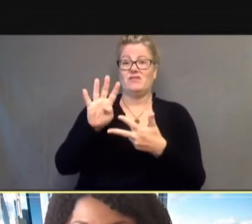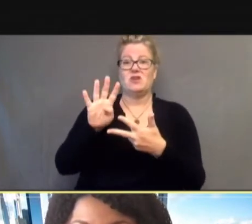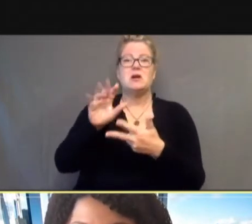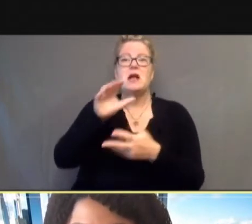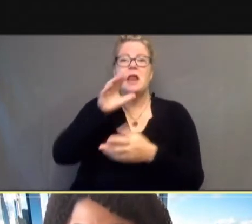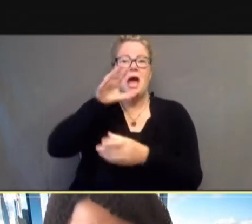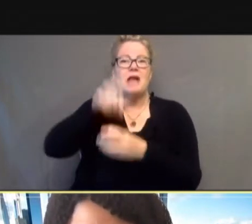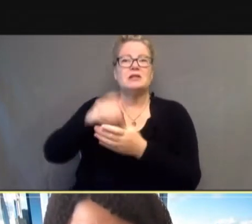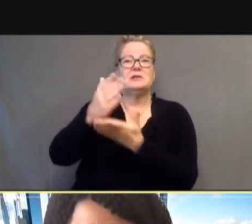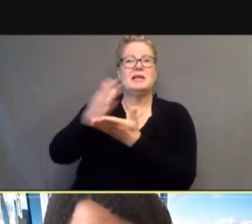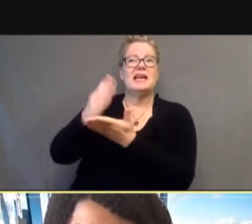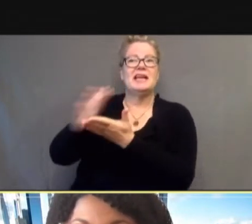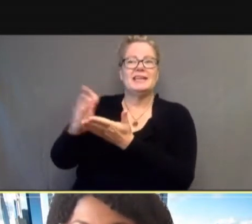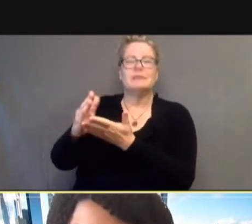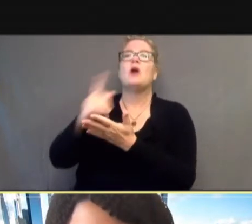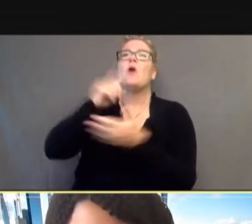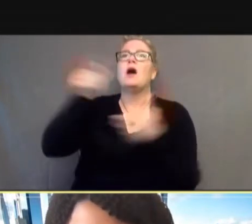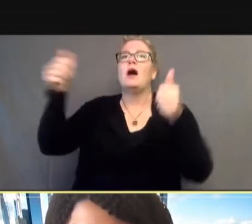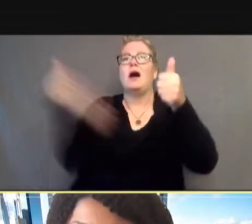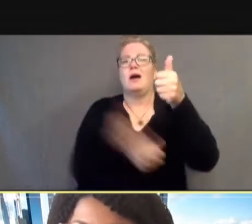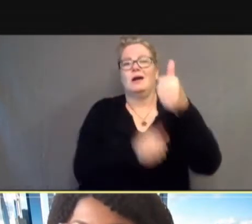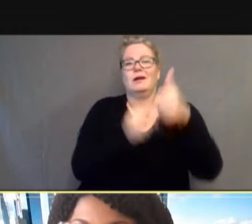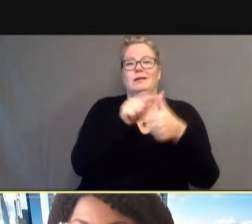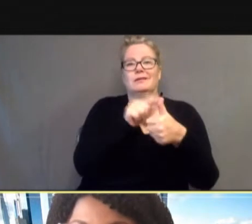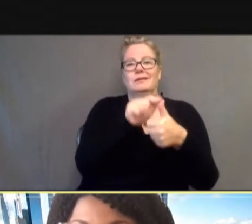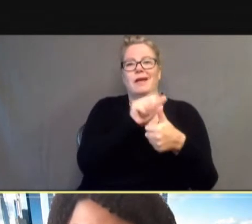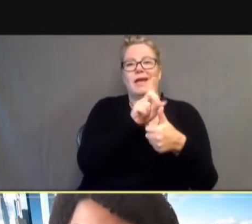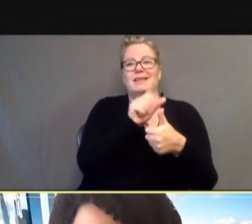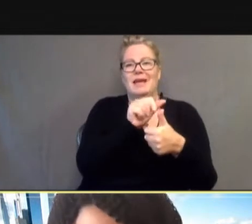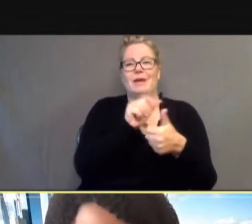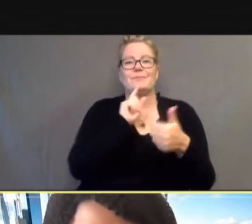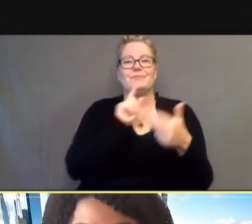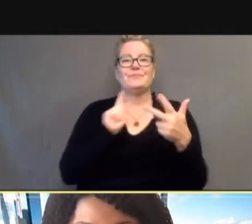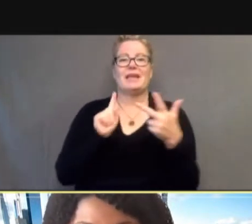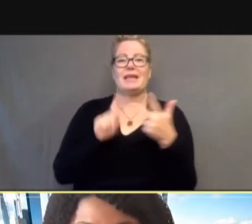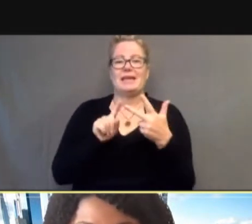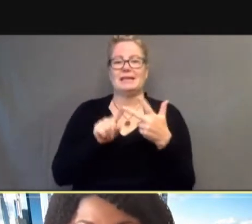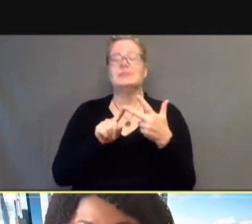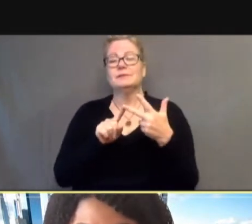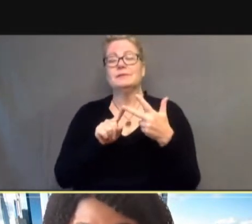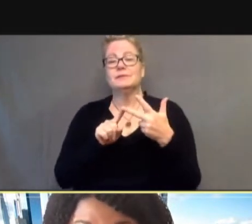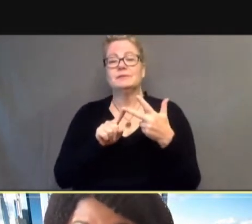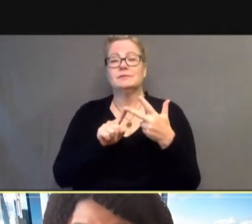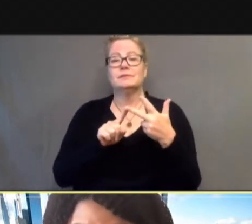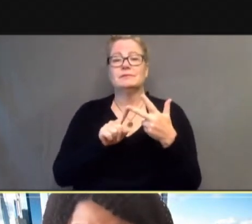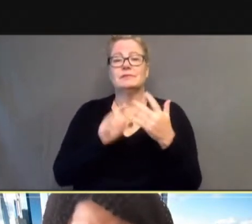lastly, not last, but I would just say last but not least we have the state and local